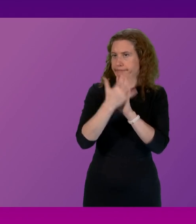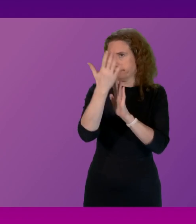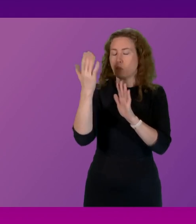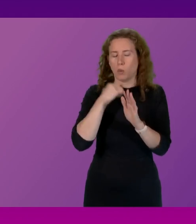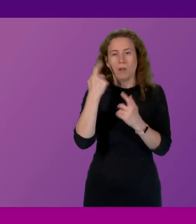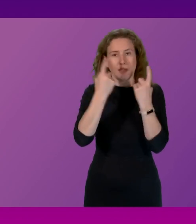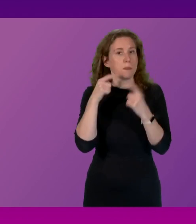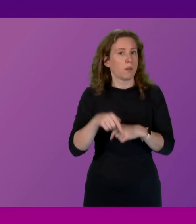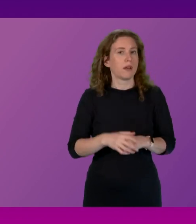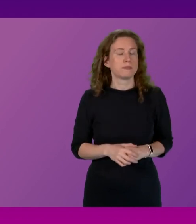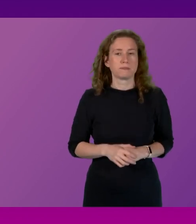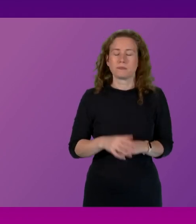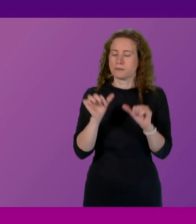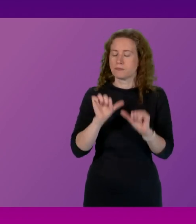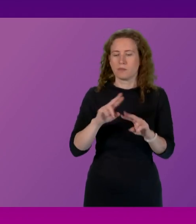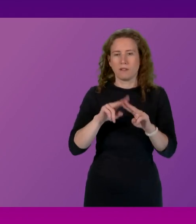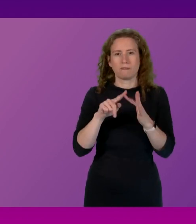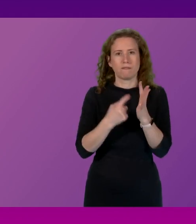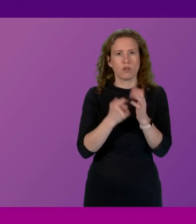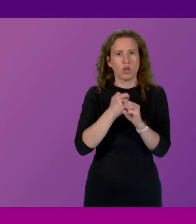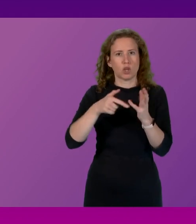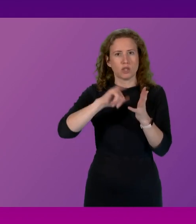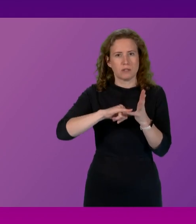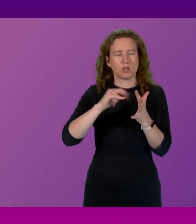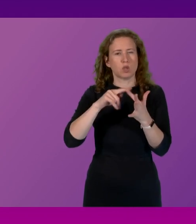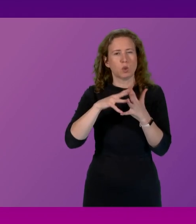with RAAC, we will give them due consideration.